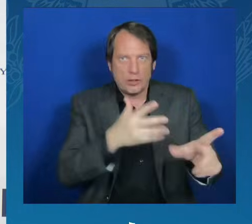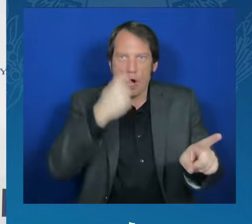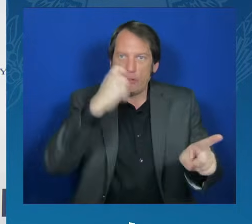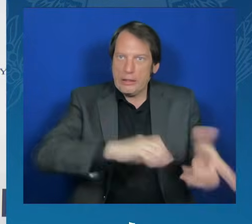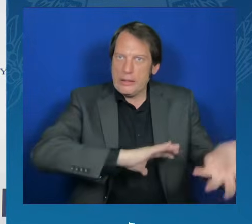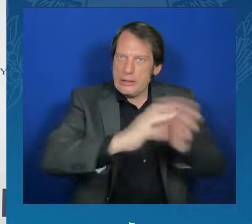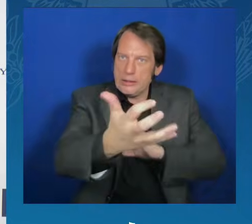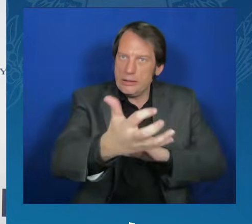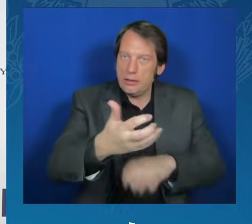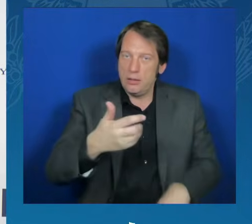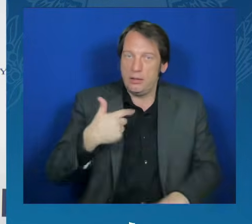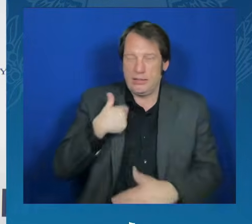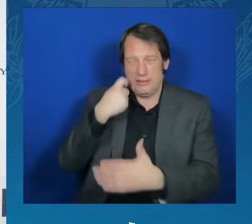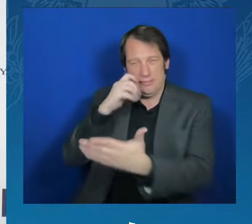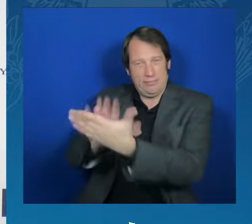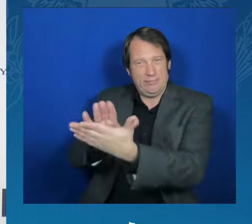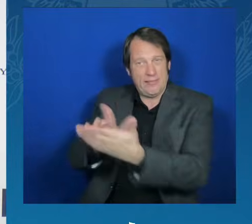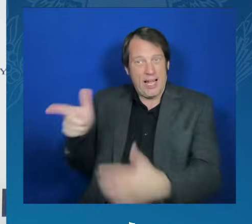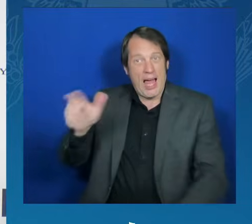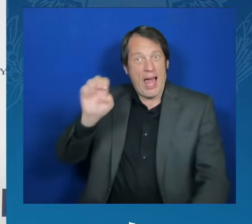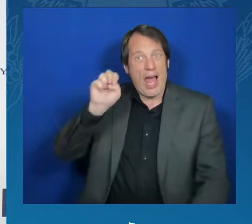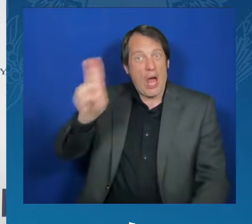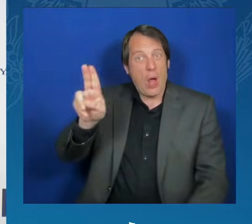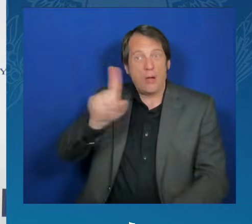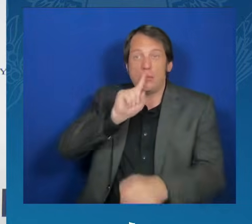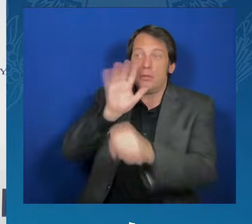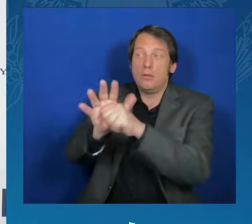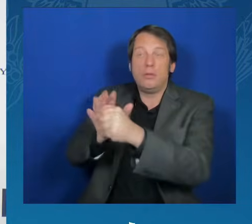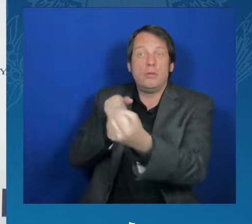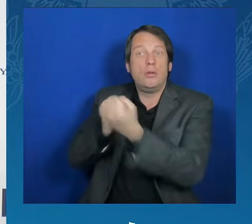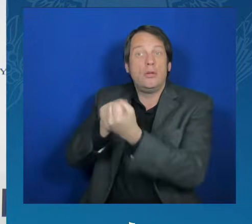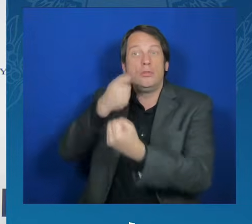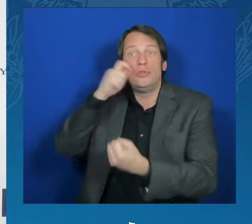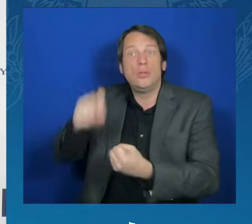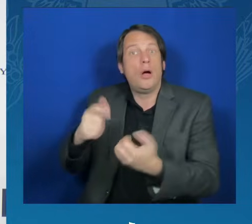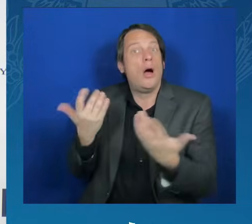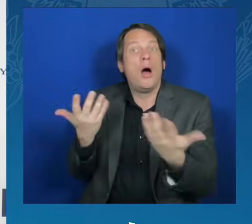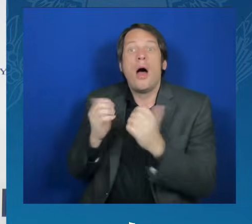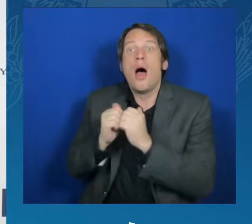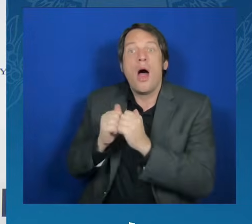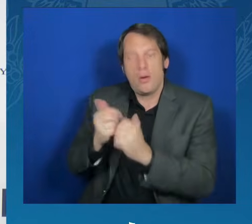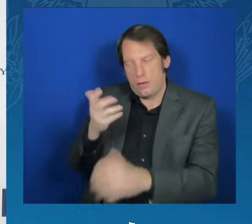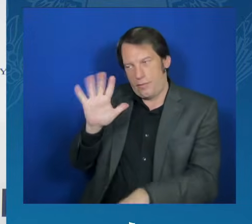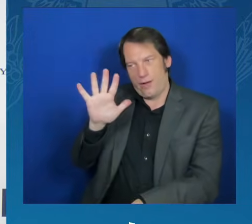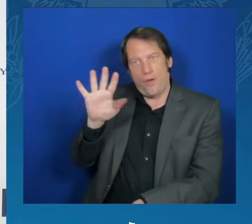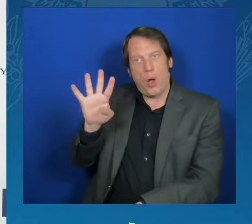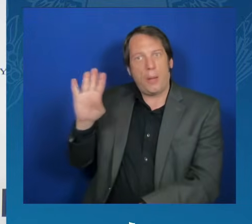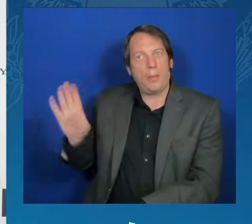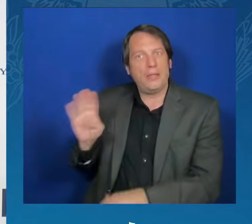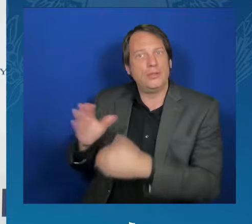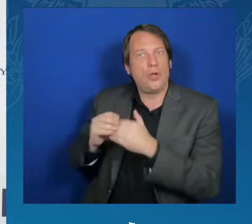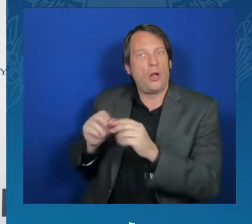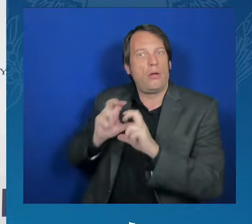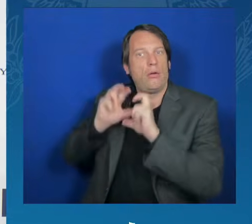on top of the more than $100 billion our European allies and partners have already dedicated.